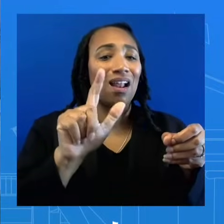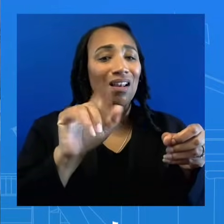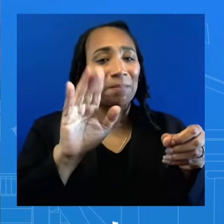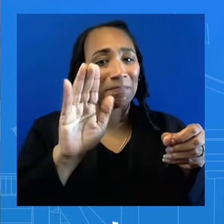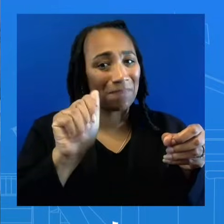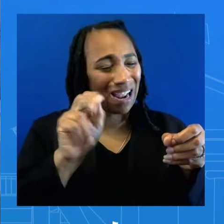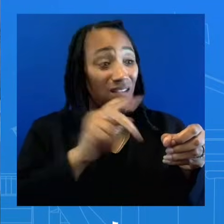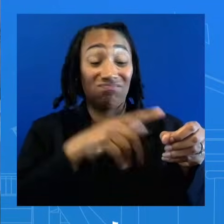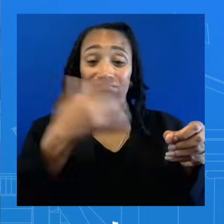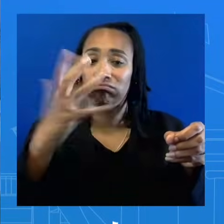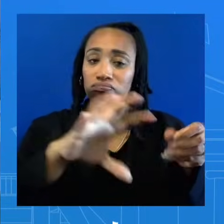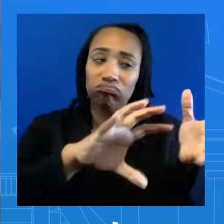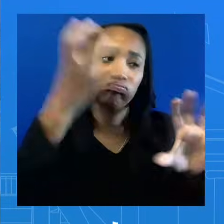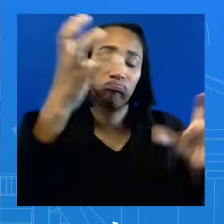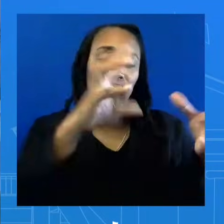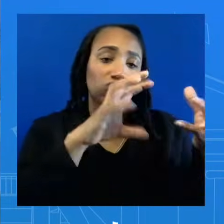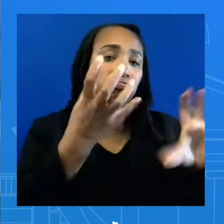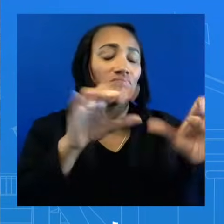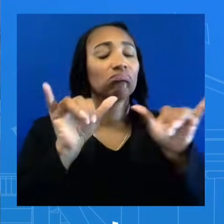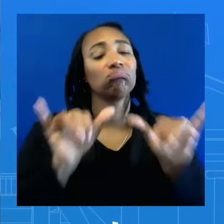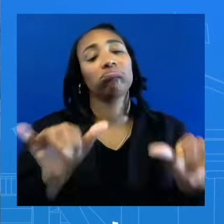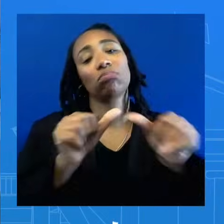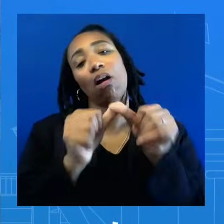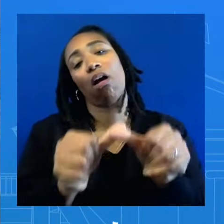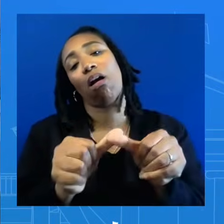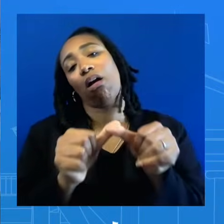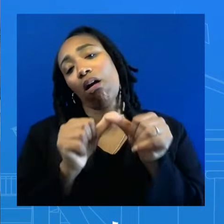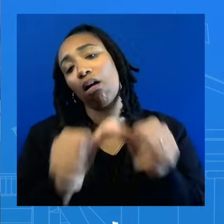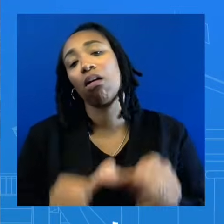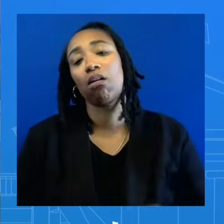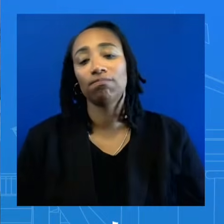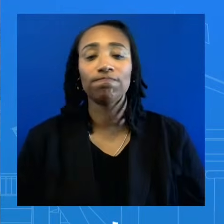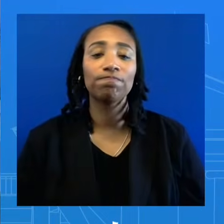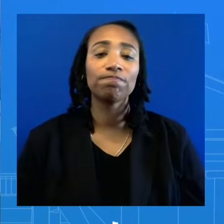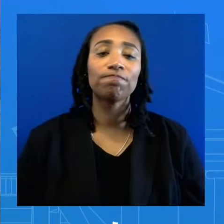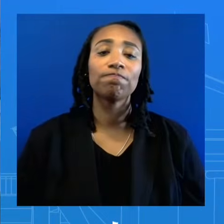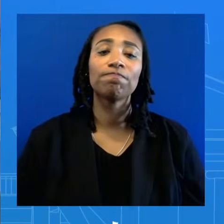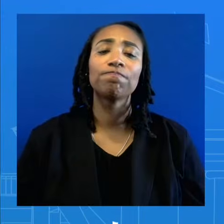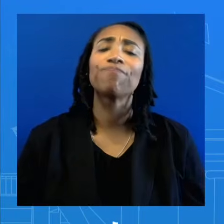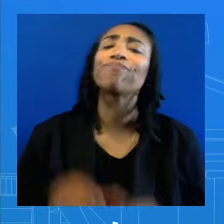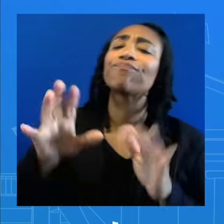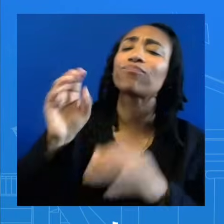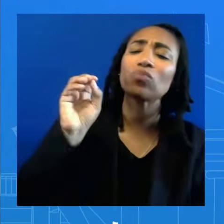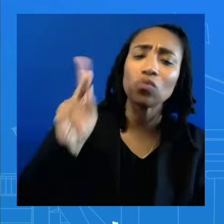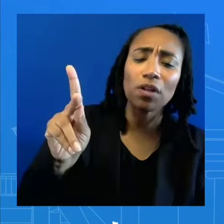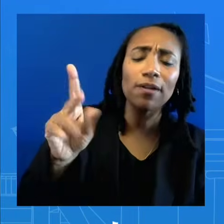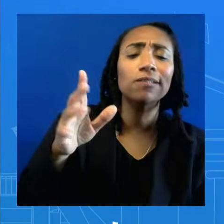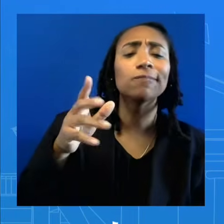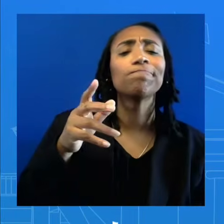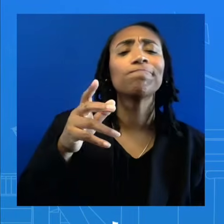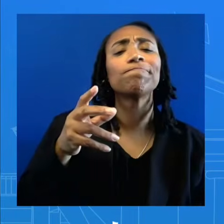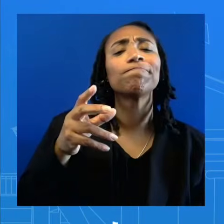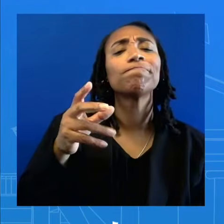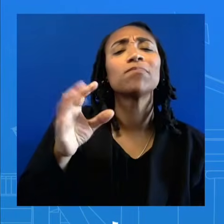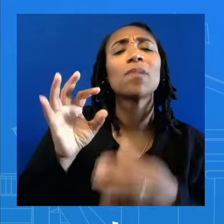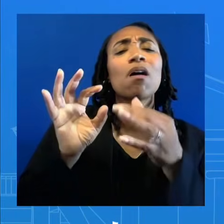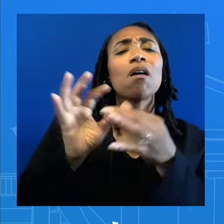Can you comment on that, in terms of, you know, how -- how this kind of suicide bomb- -- bombing -- Mr. Kirby: We maintain and have improved, since our withdrawal from Afghanistan,